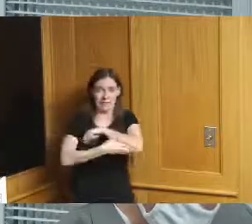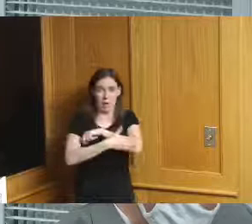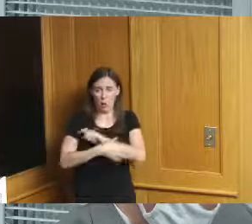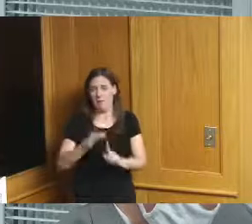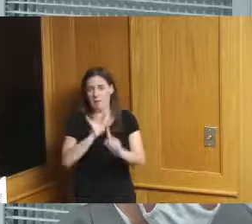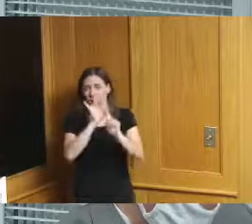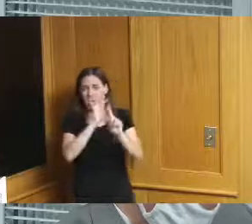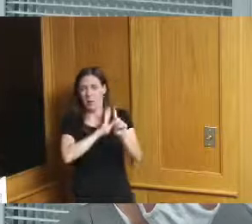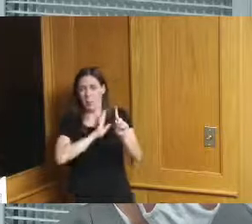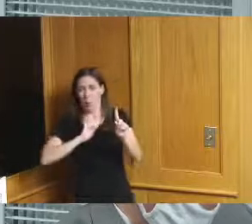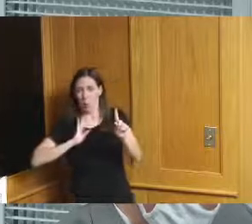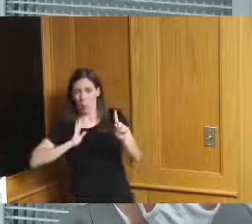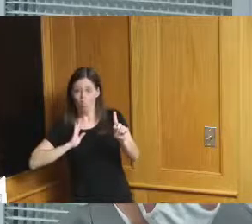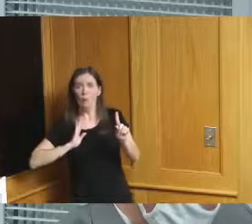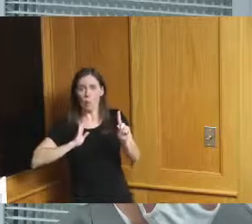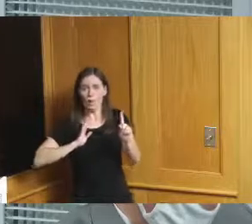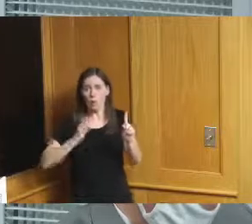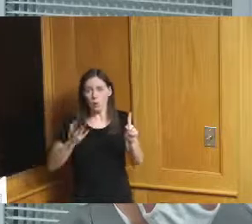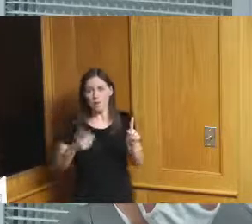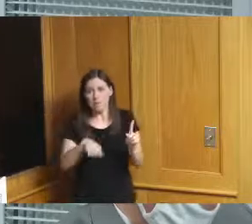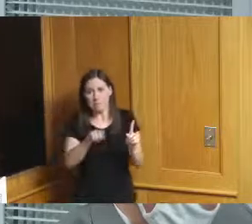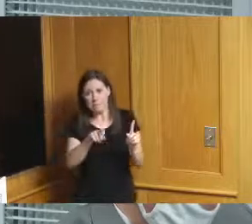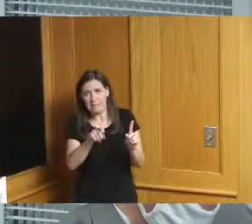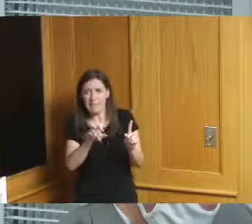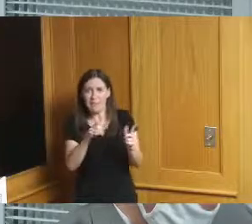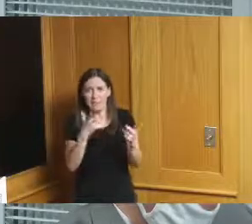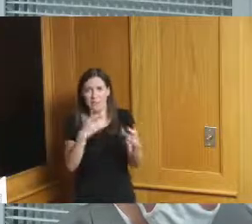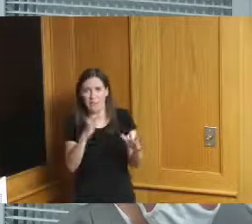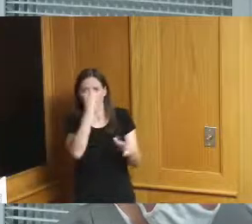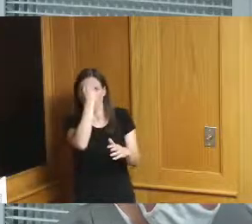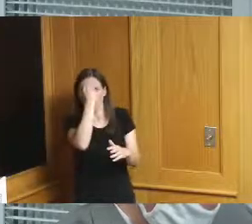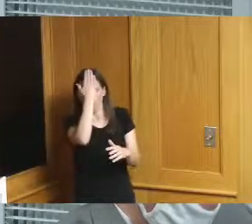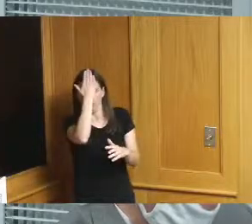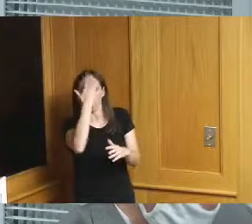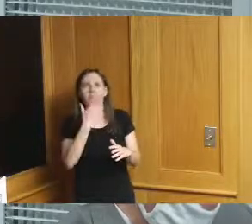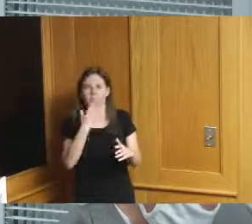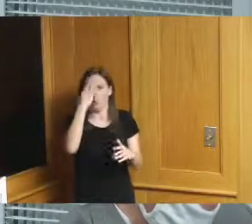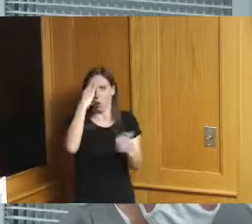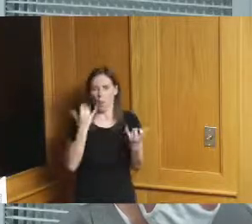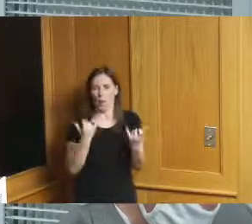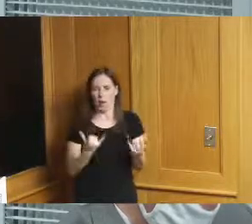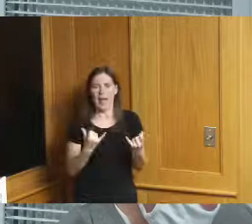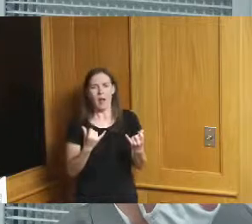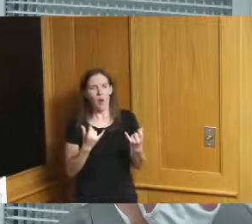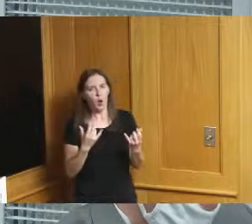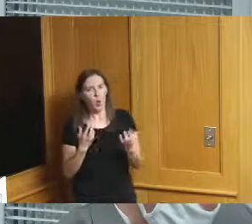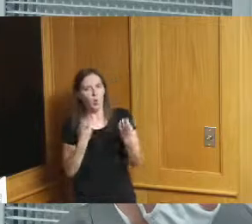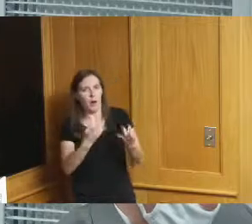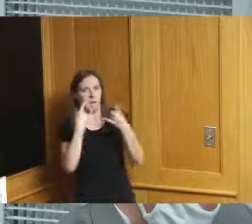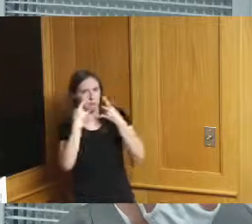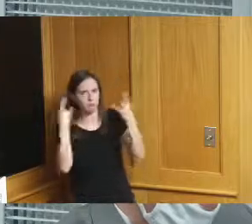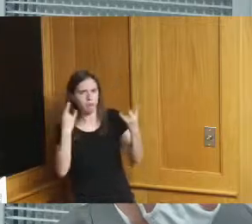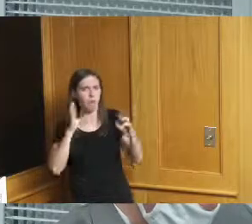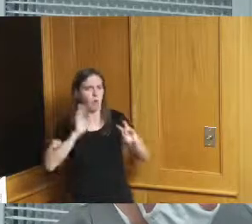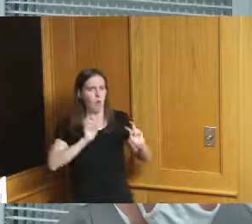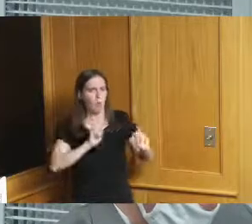and all the Board departments should have that information and should be aware of it at this point in time so we'll we'll watch and if there's some tightening down of that that we need to do